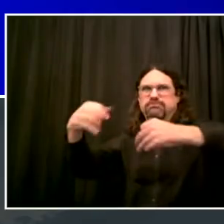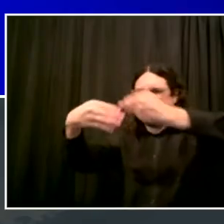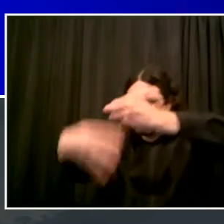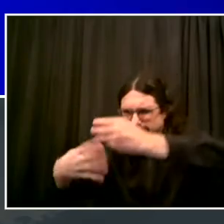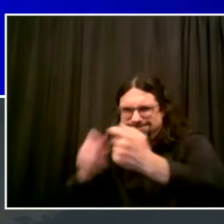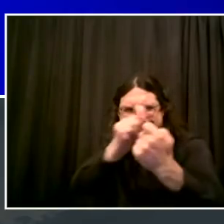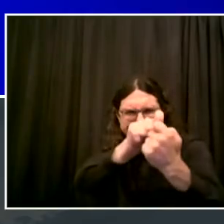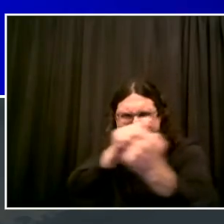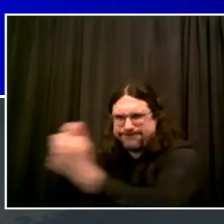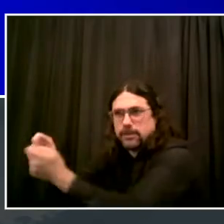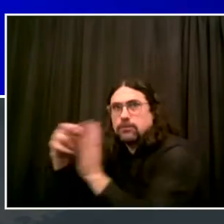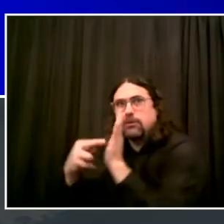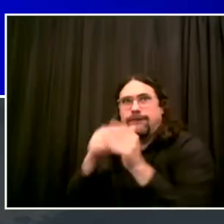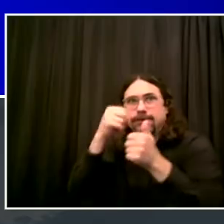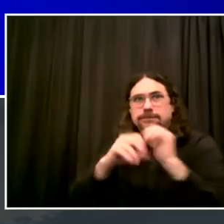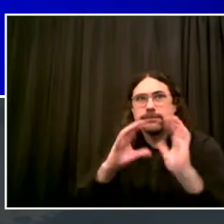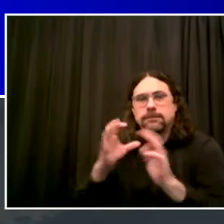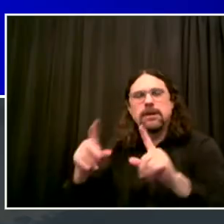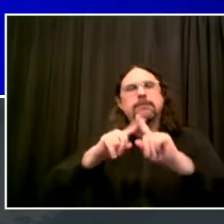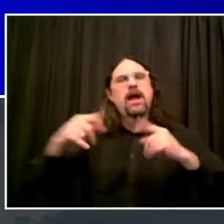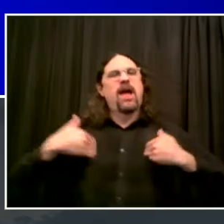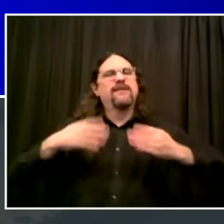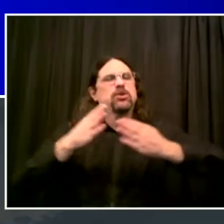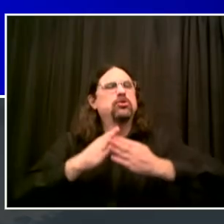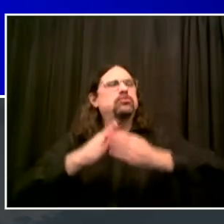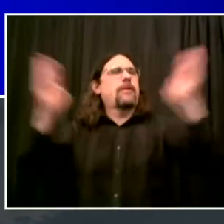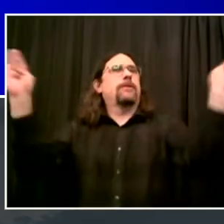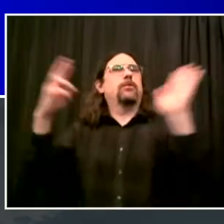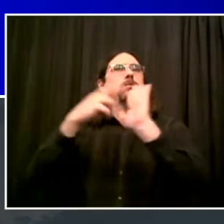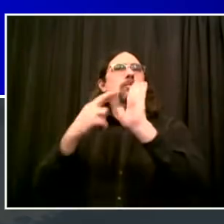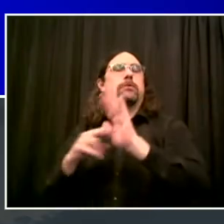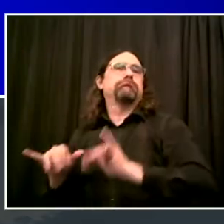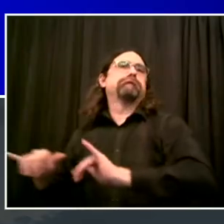BY BUSINESS.